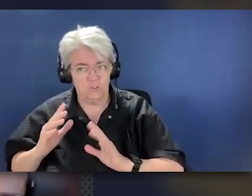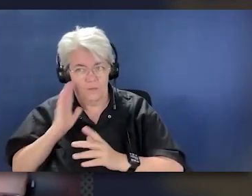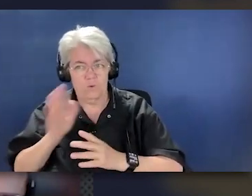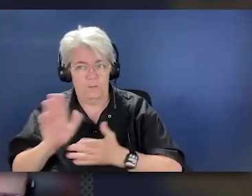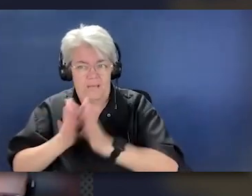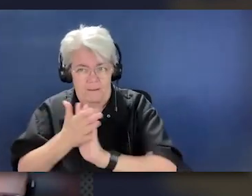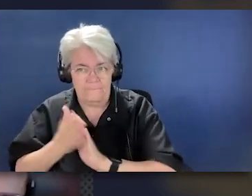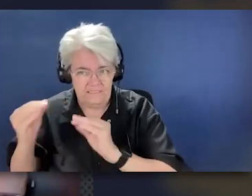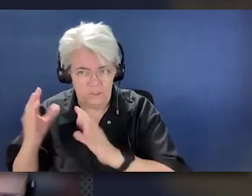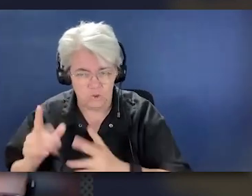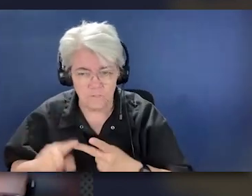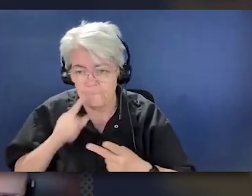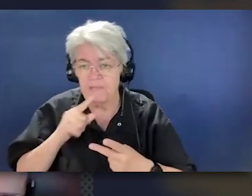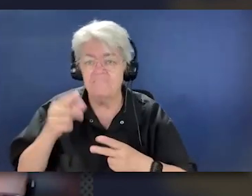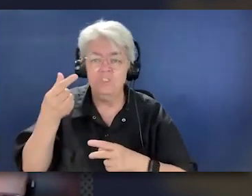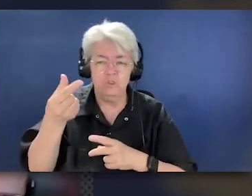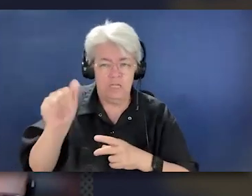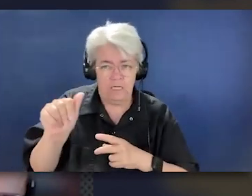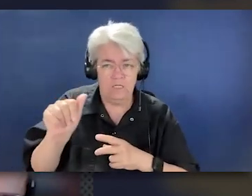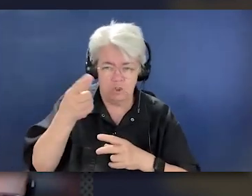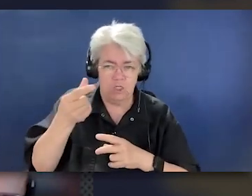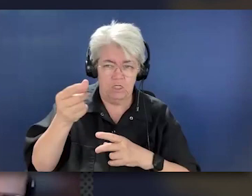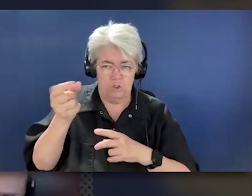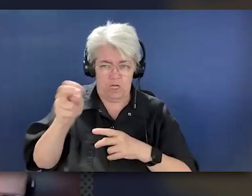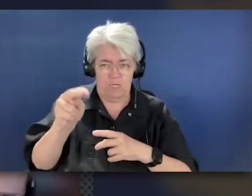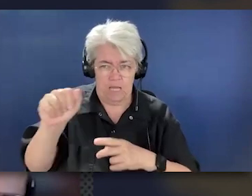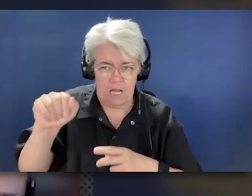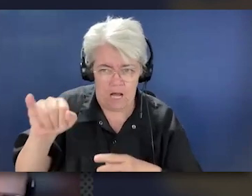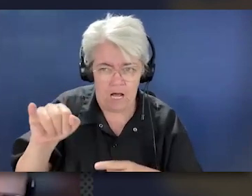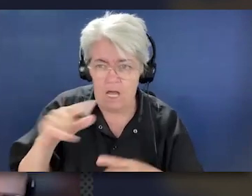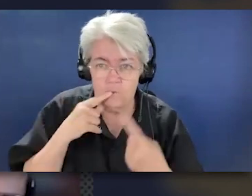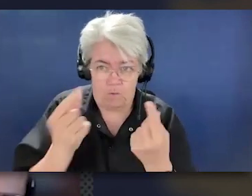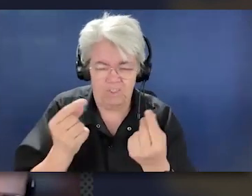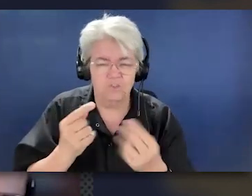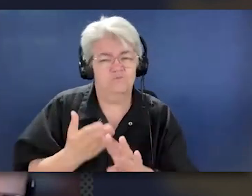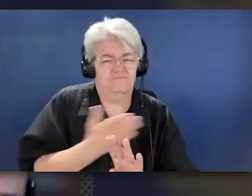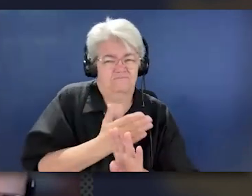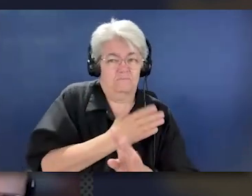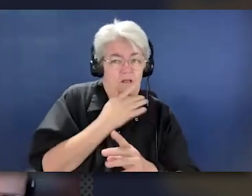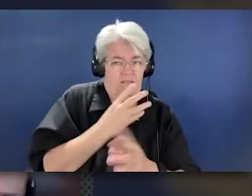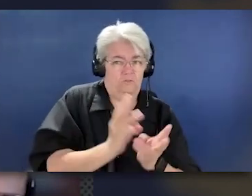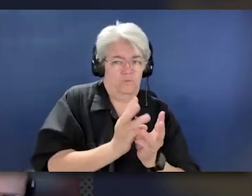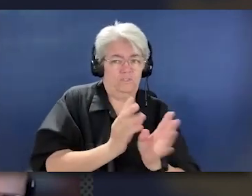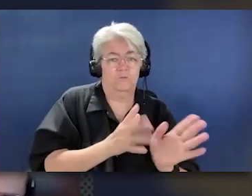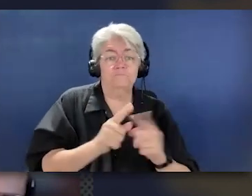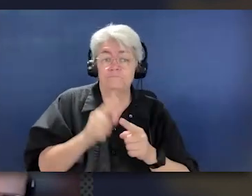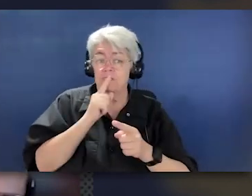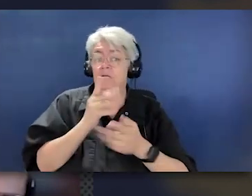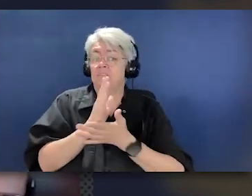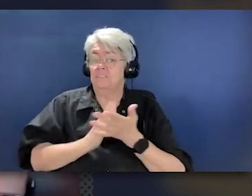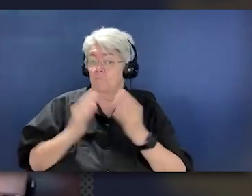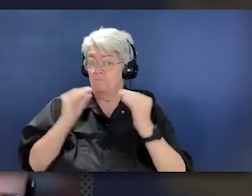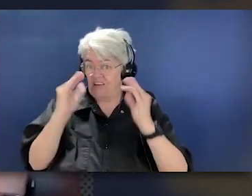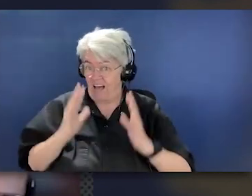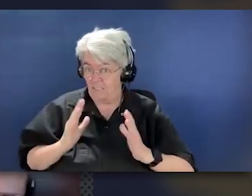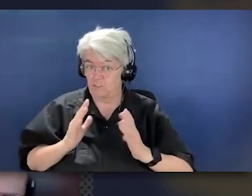what it can do circa wintertime, but also to have some faculty colleagues from different departments